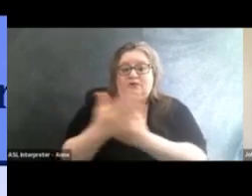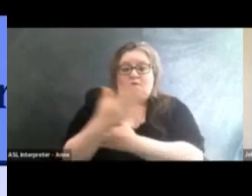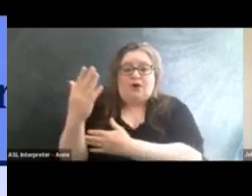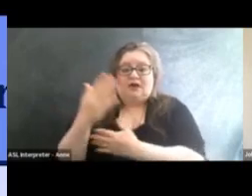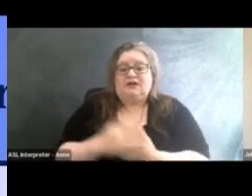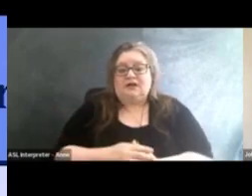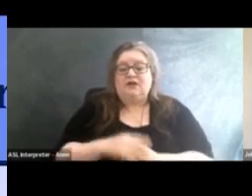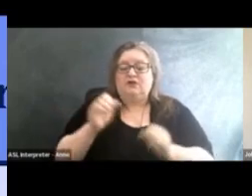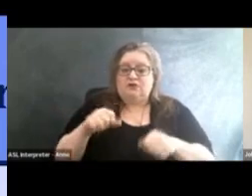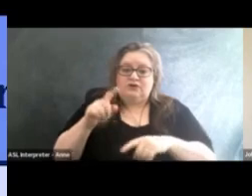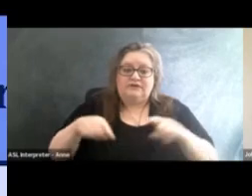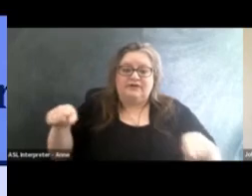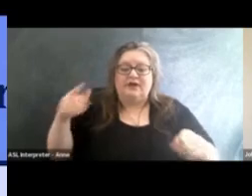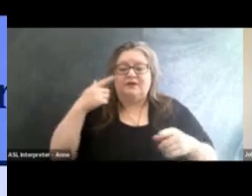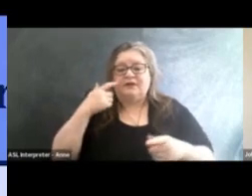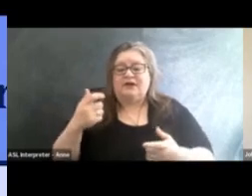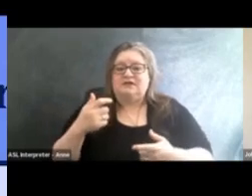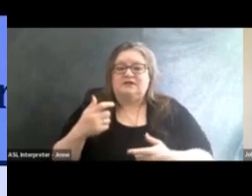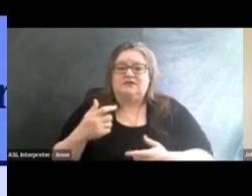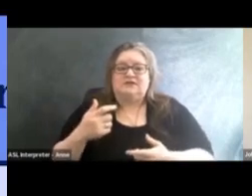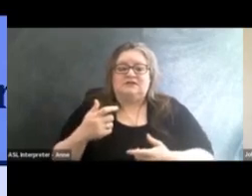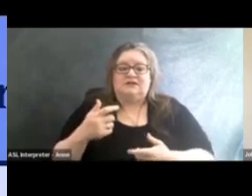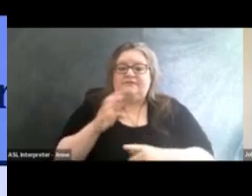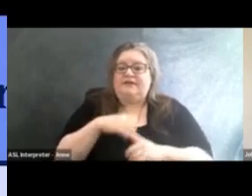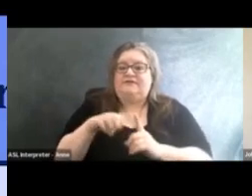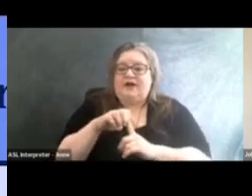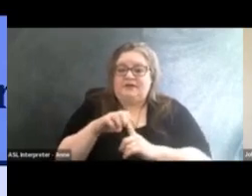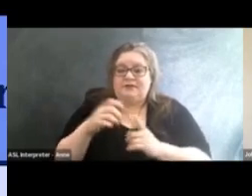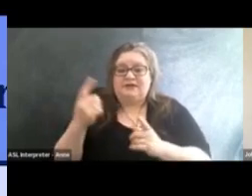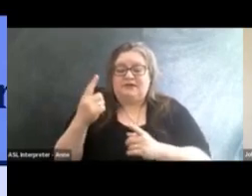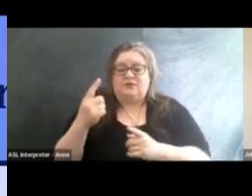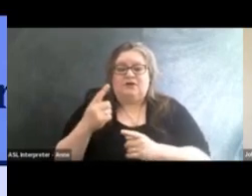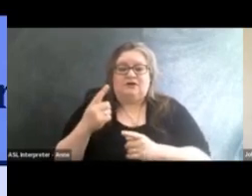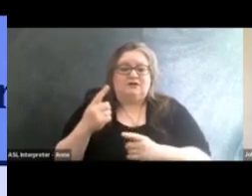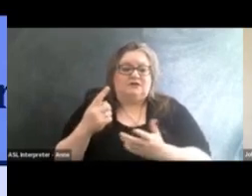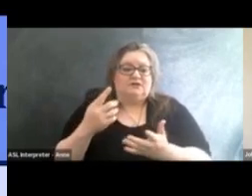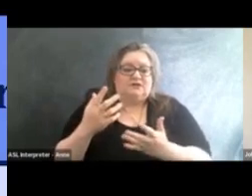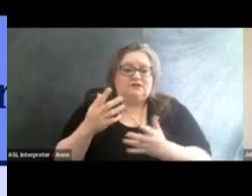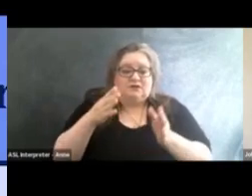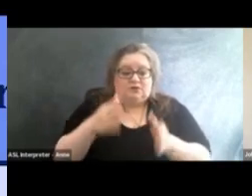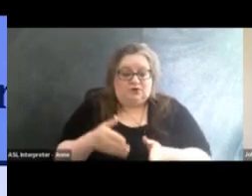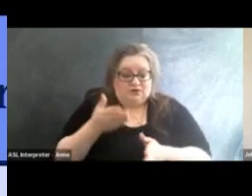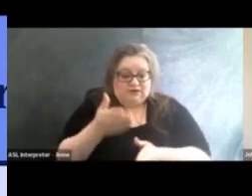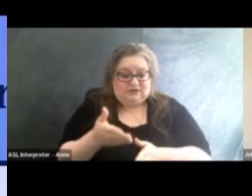It could vary because the environment where somebody is where the person is on. Um, is